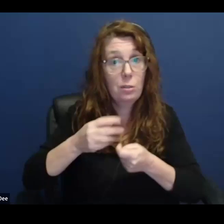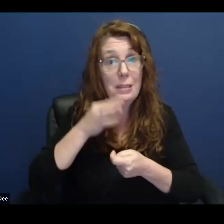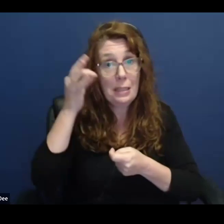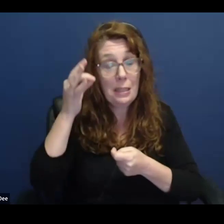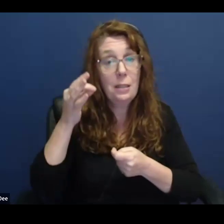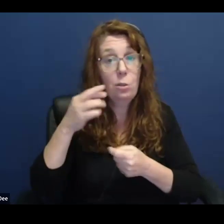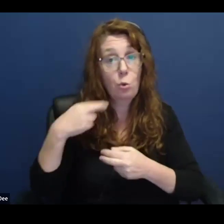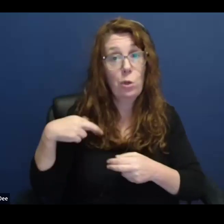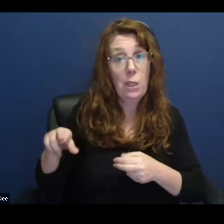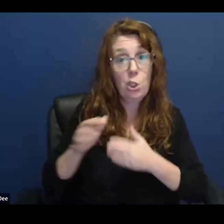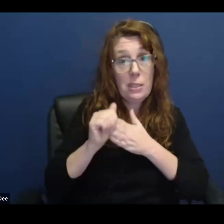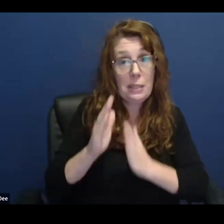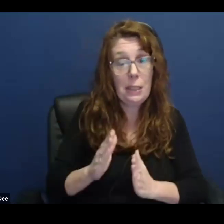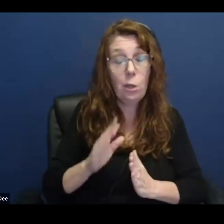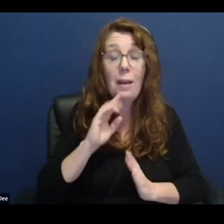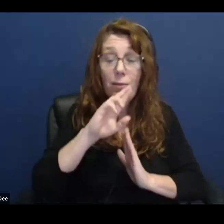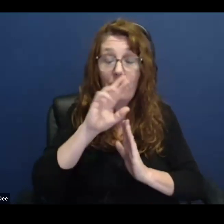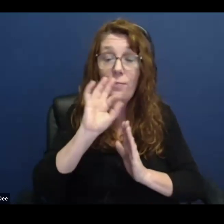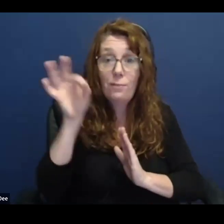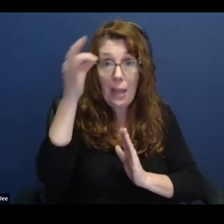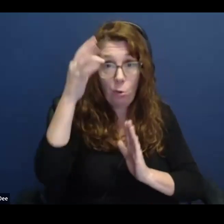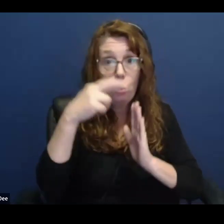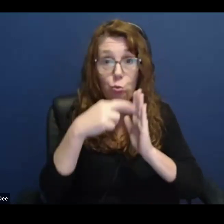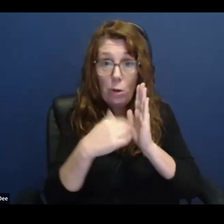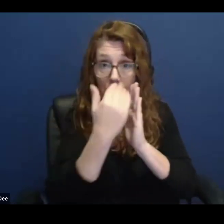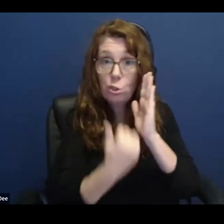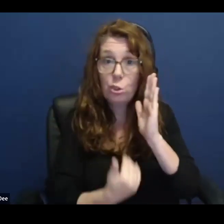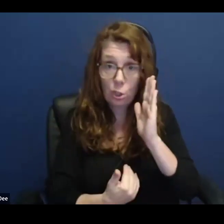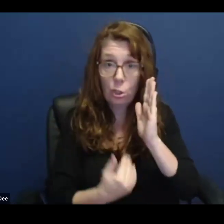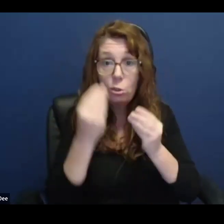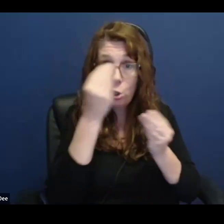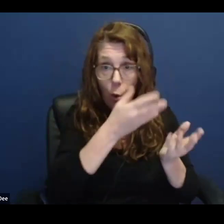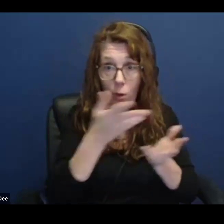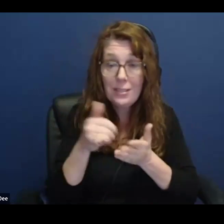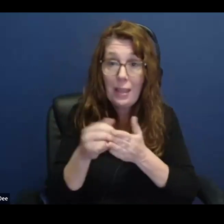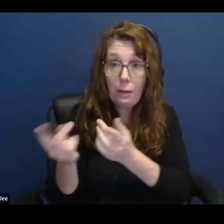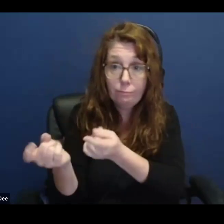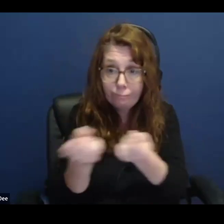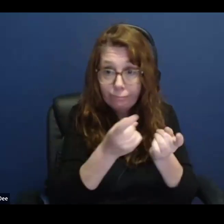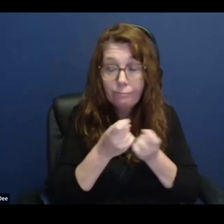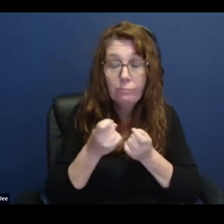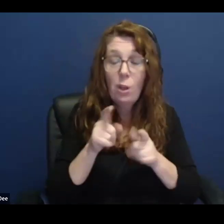There is a Federal Register nomination notice that solicits and gives more information and